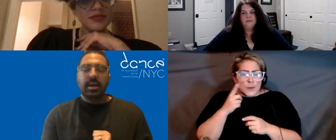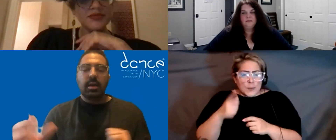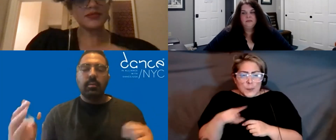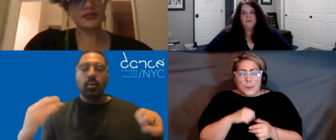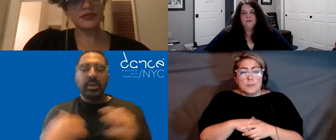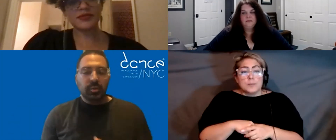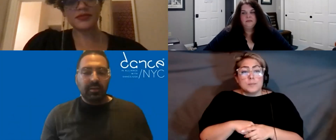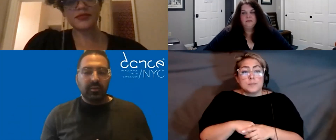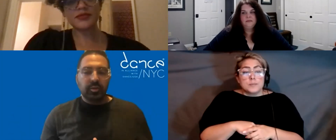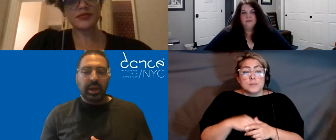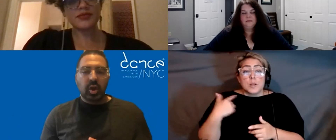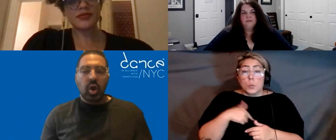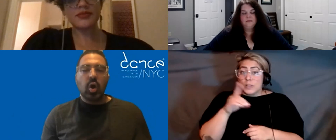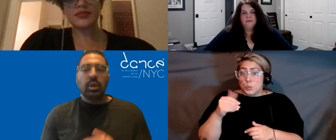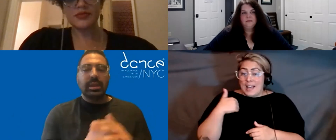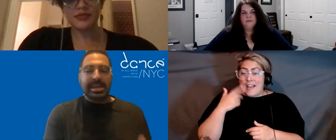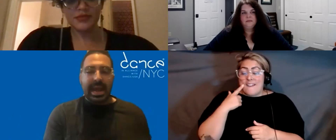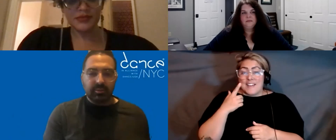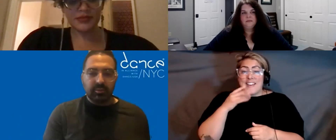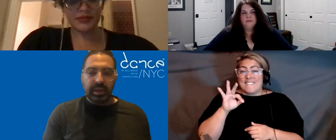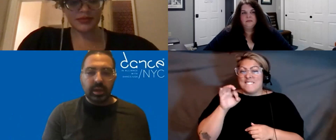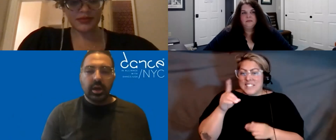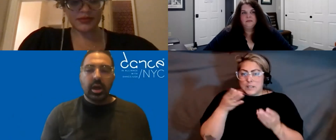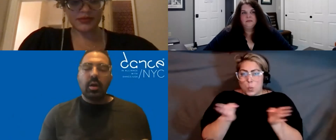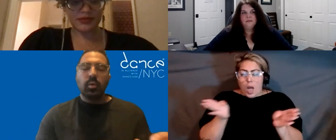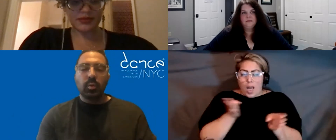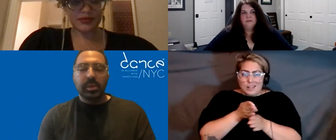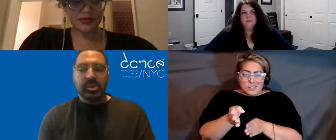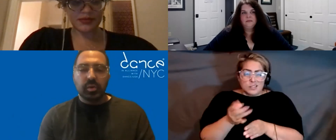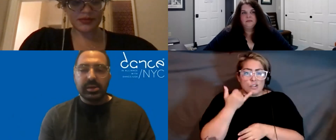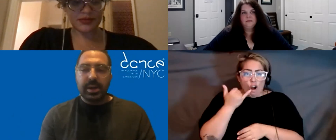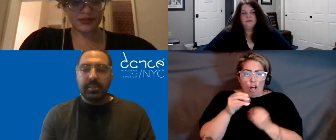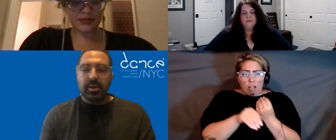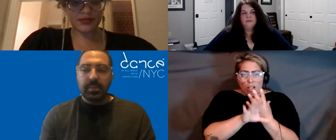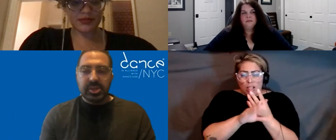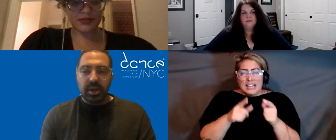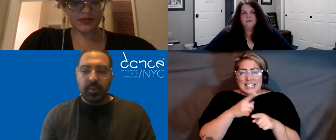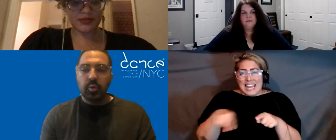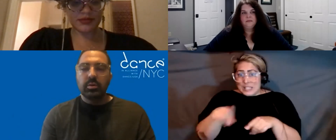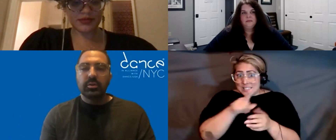week. Where we will be joined by Michael Bishop who will discuss